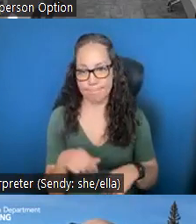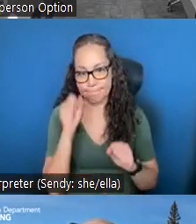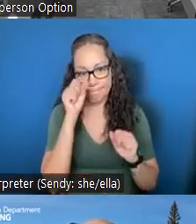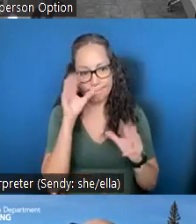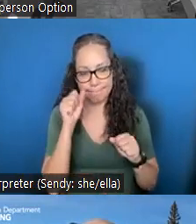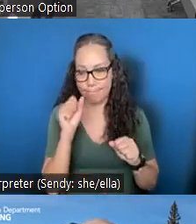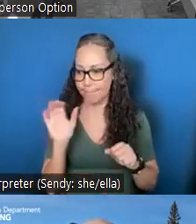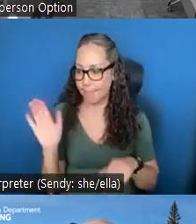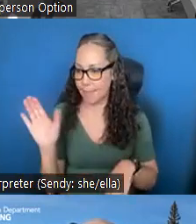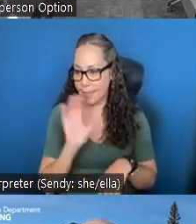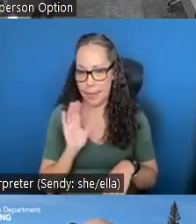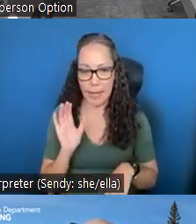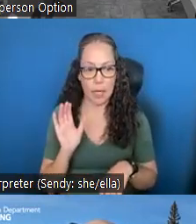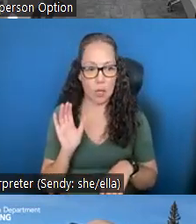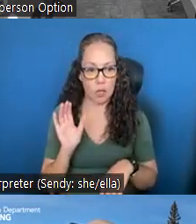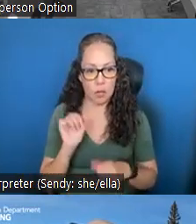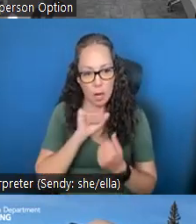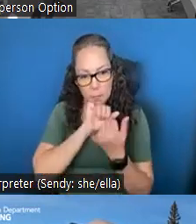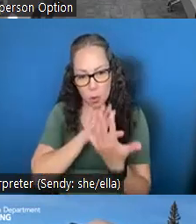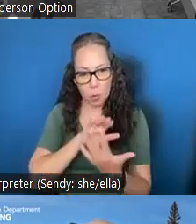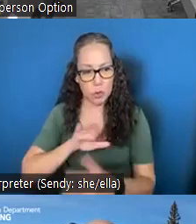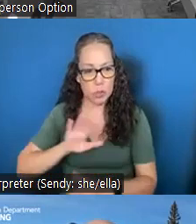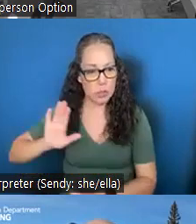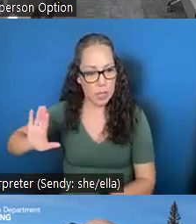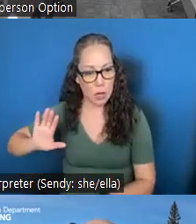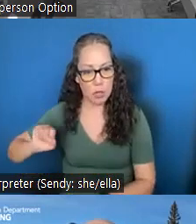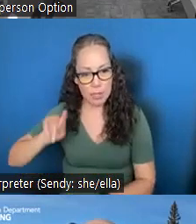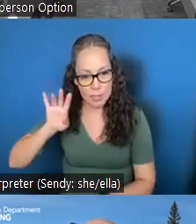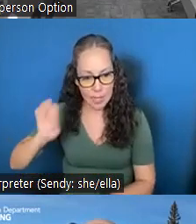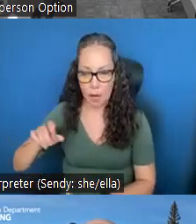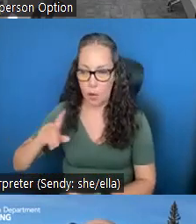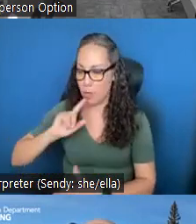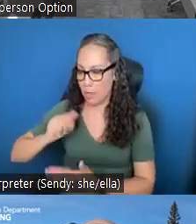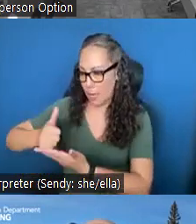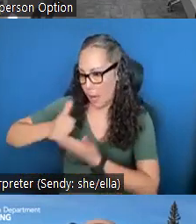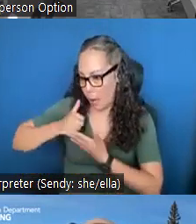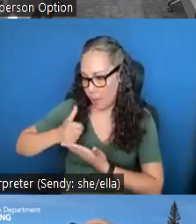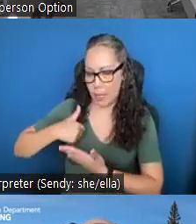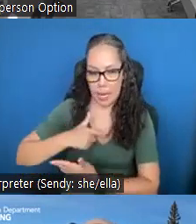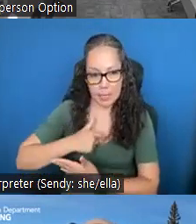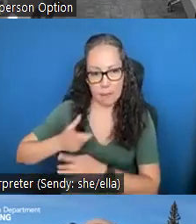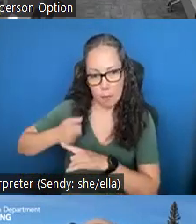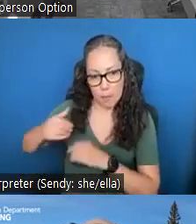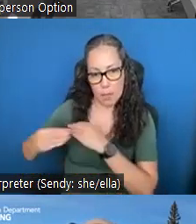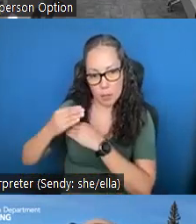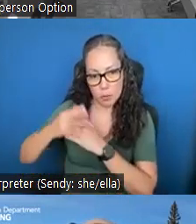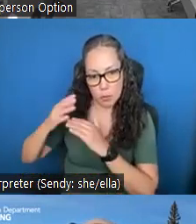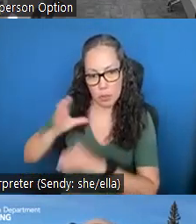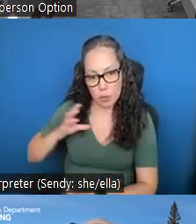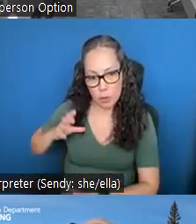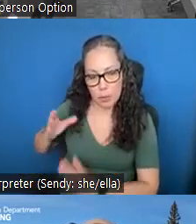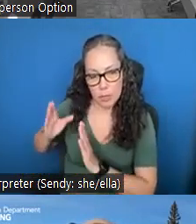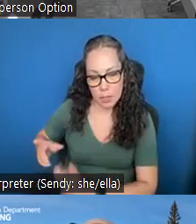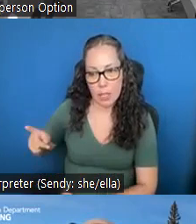approach and their style is is really helping us um assess the current environment but really help